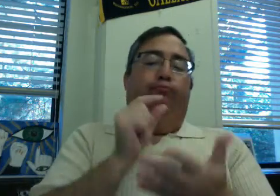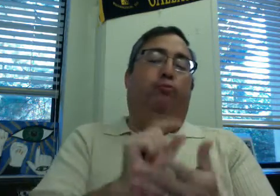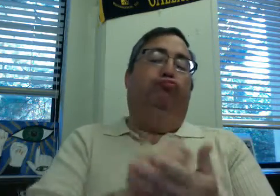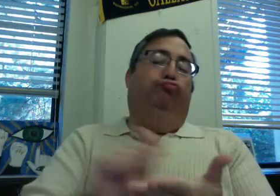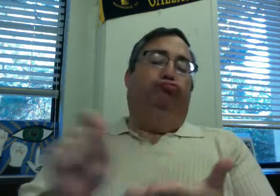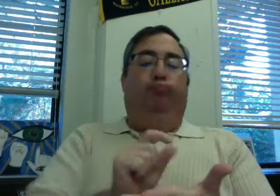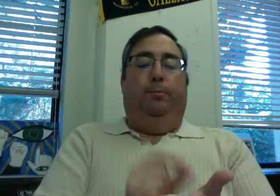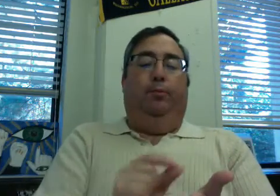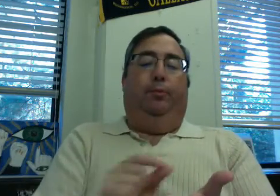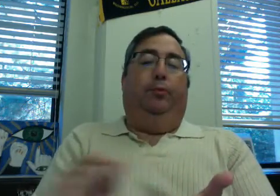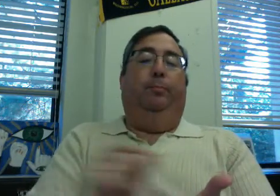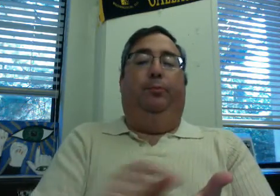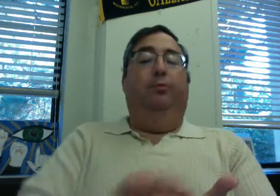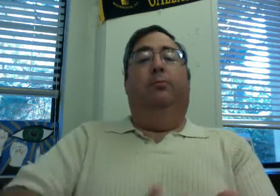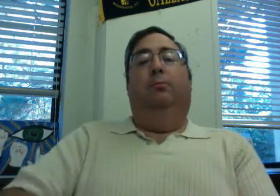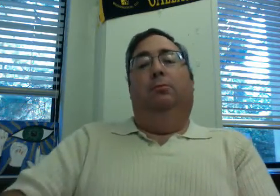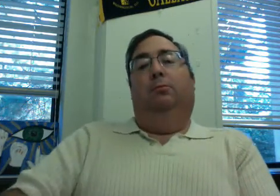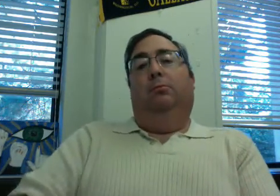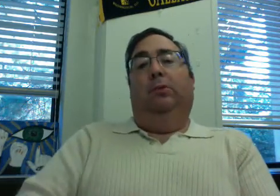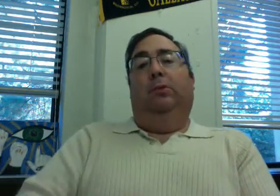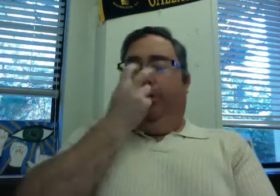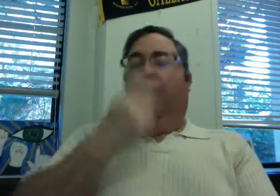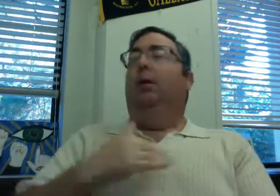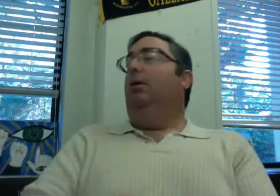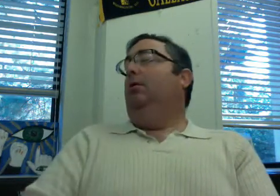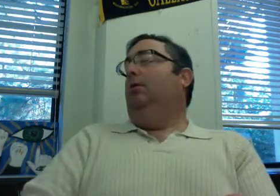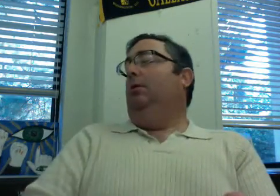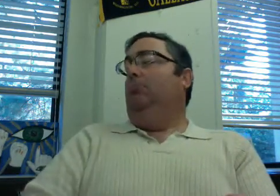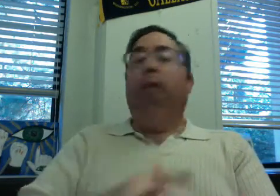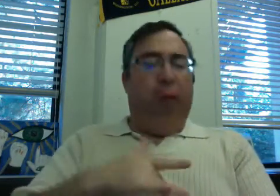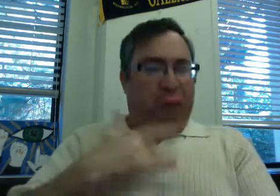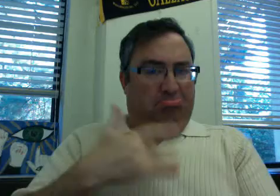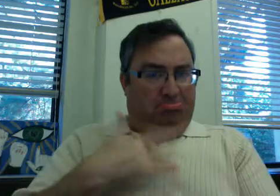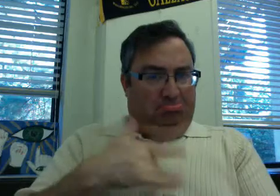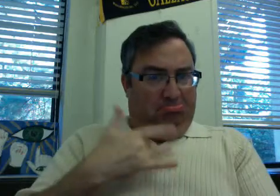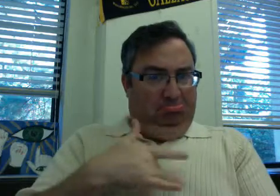so that blind people can feel them and read written language that way.